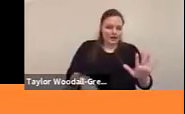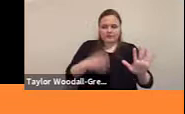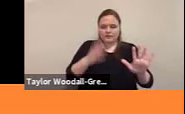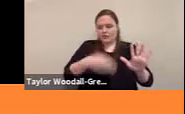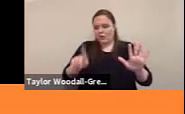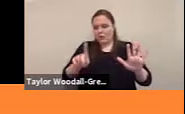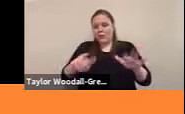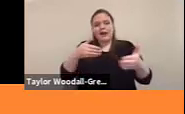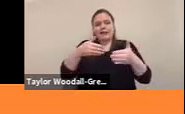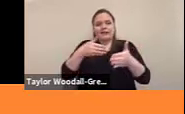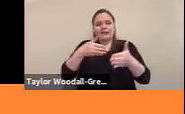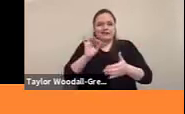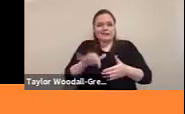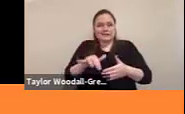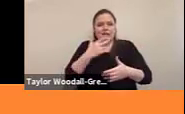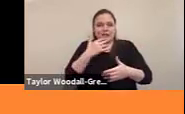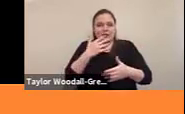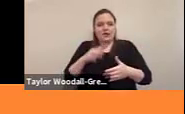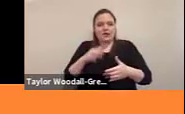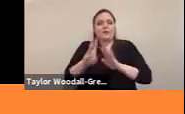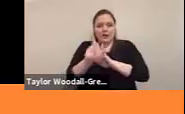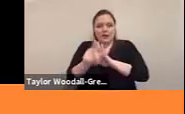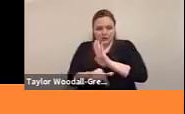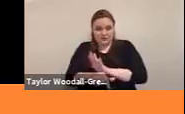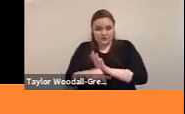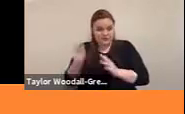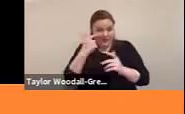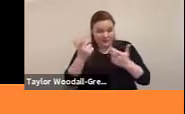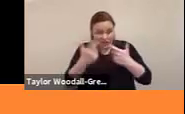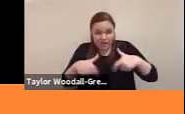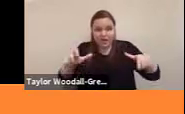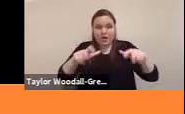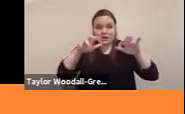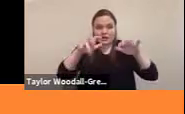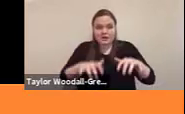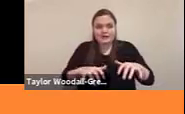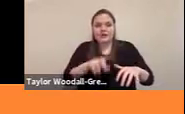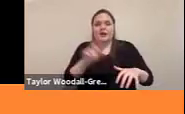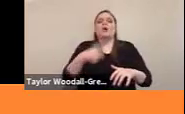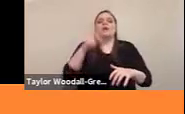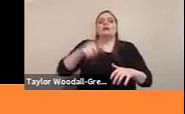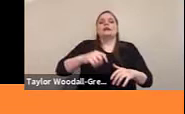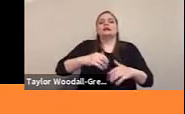But if it's large text, then it only needs to meet a minimum of 3:1 against the background.